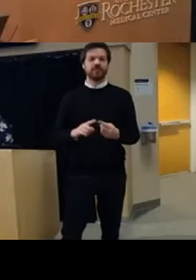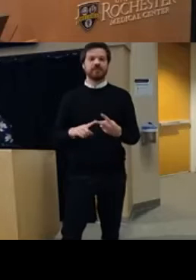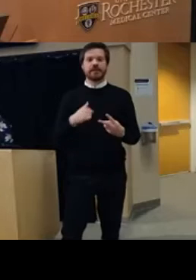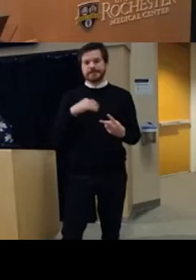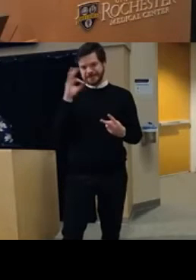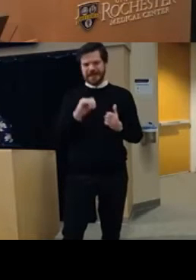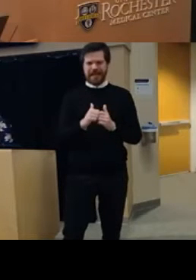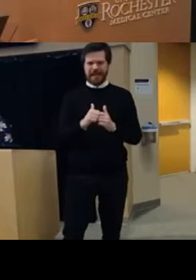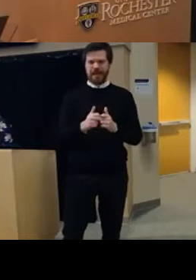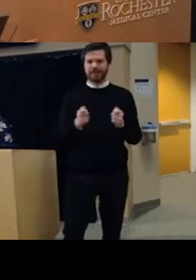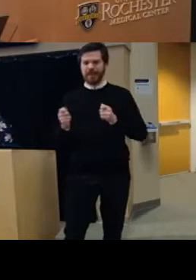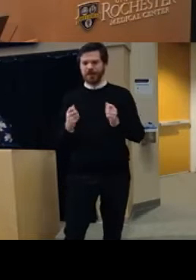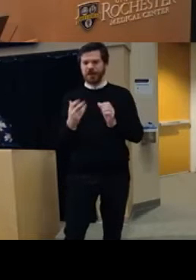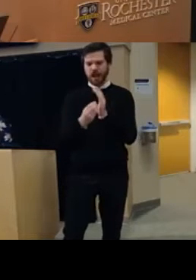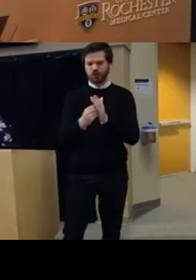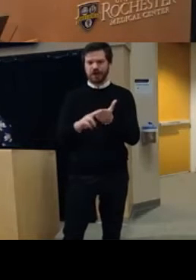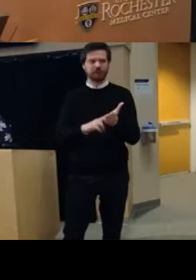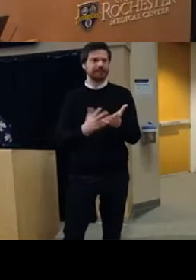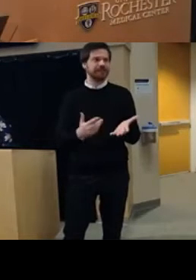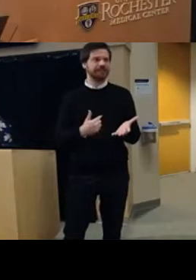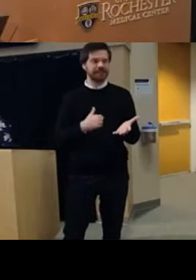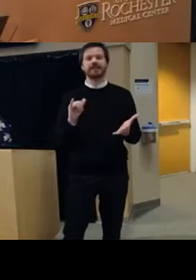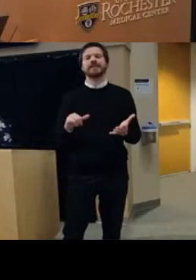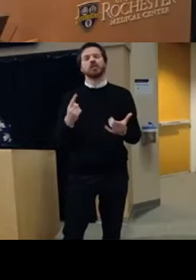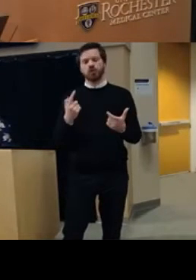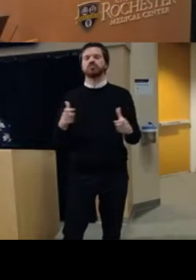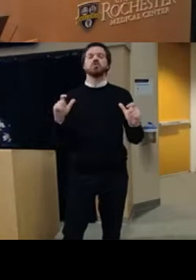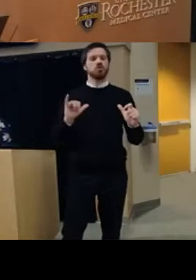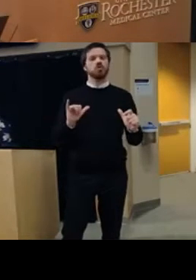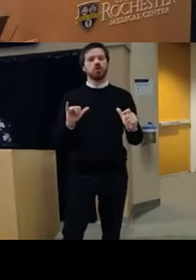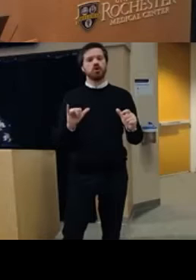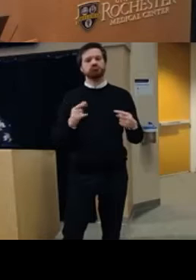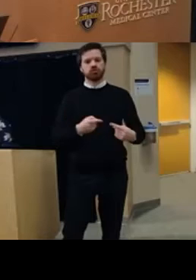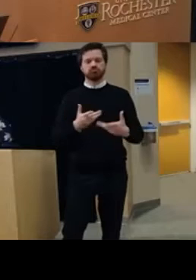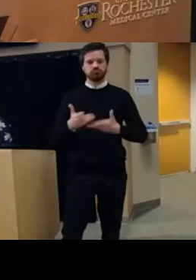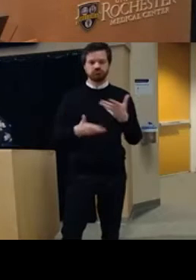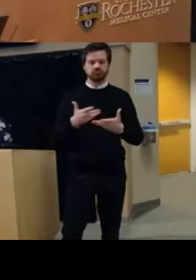to manage external contracts um so this has been a sharp learning curve um these external